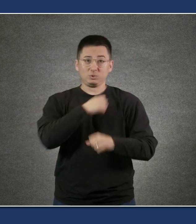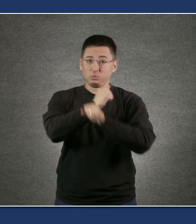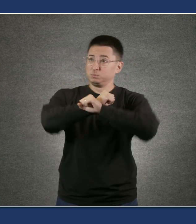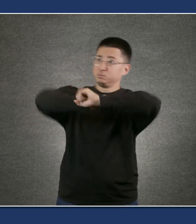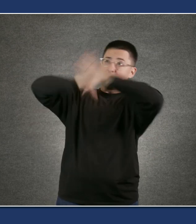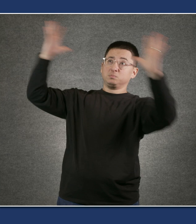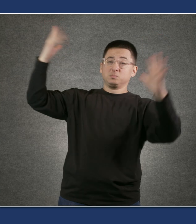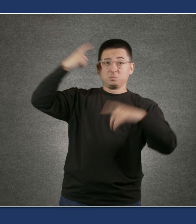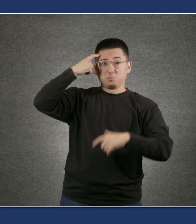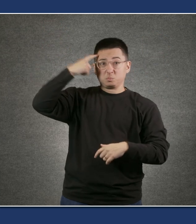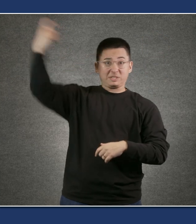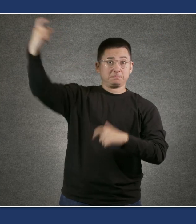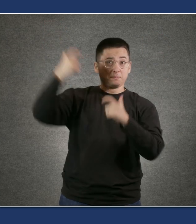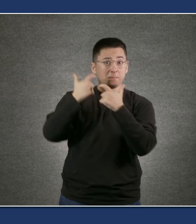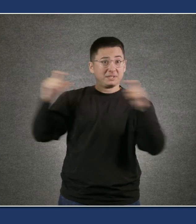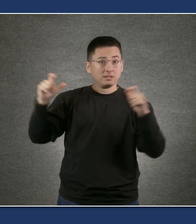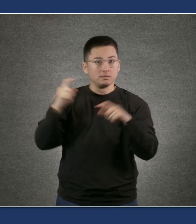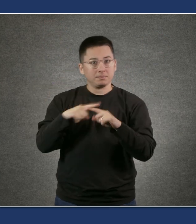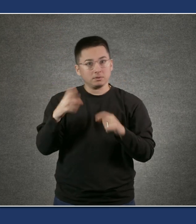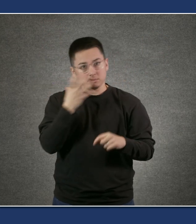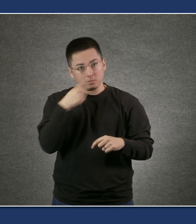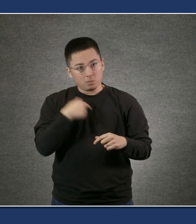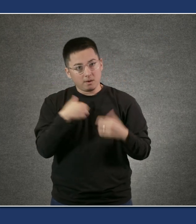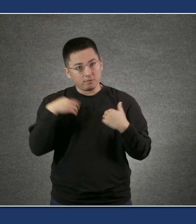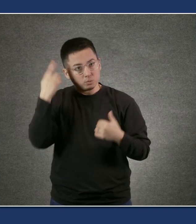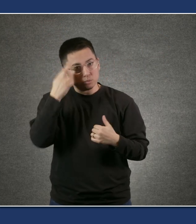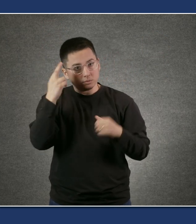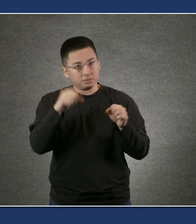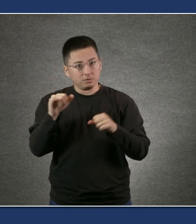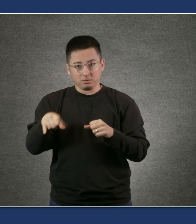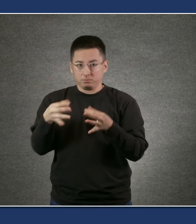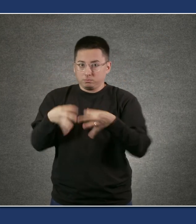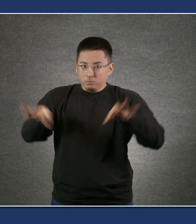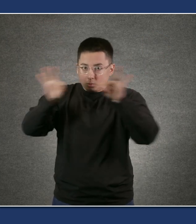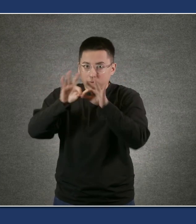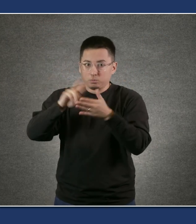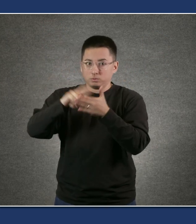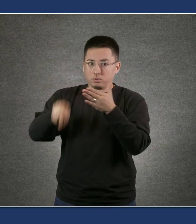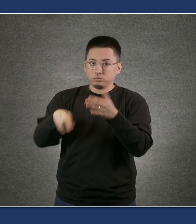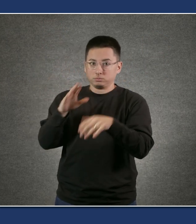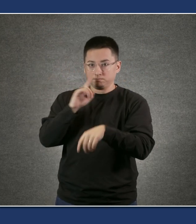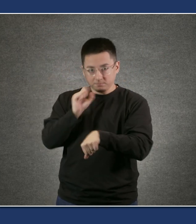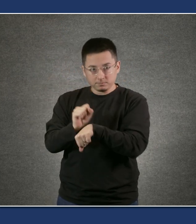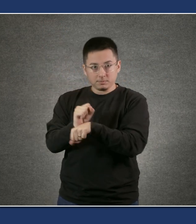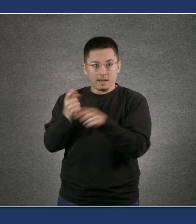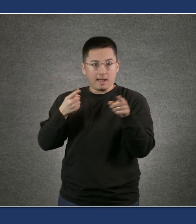were on the way. Unfortunately, however, after nearly a year since this bill